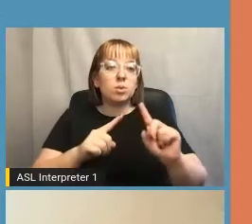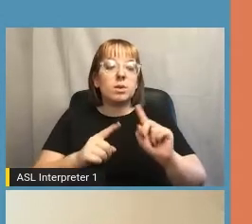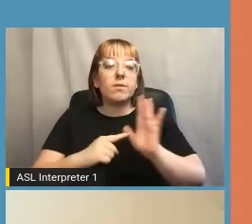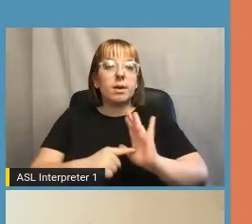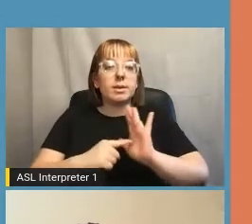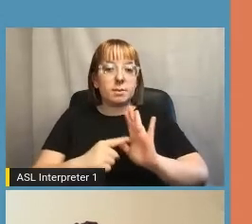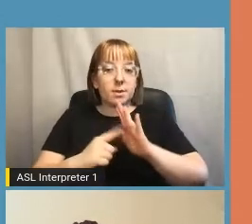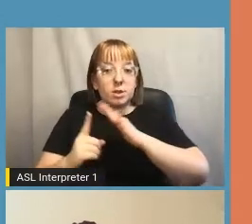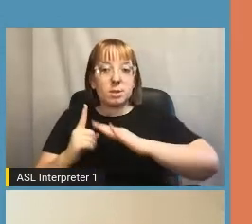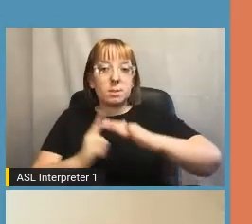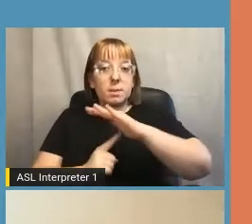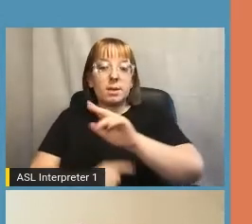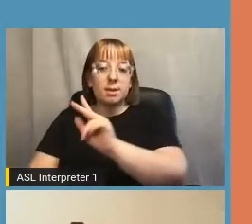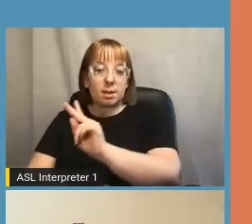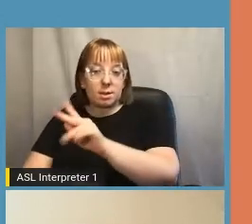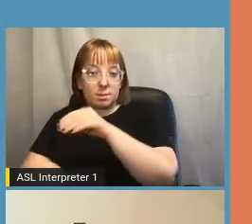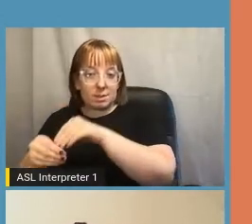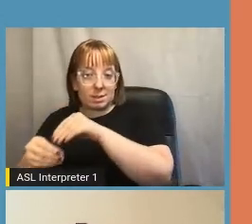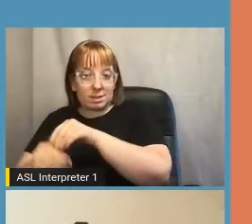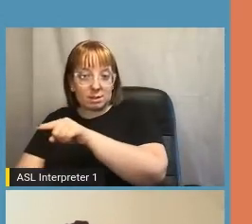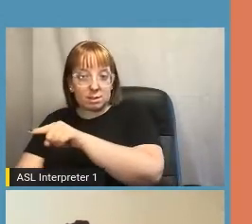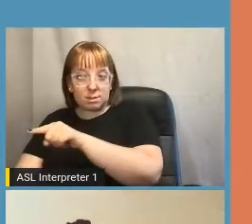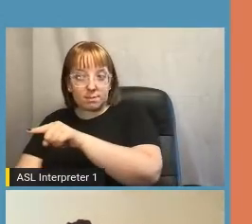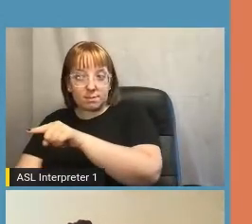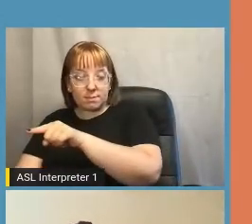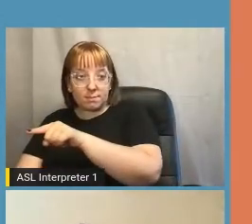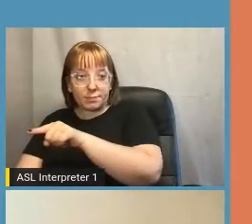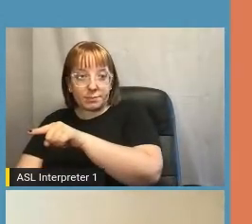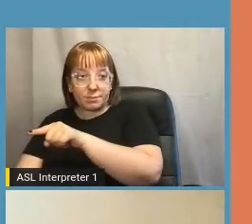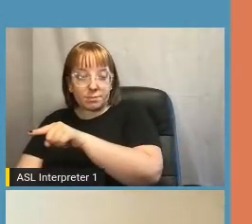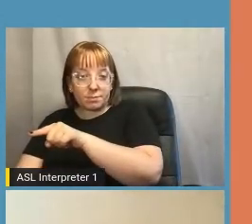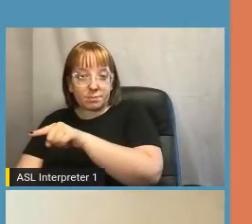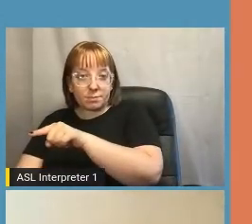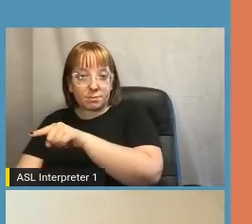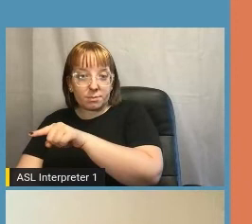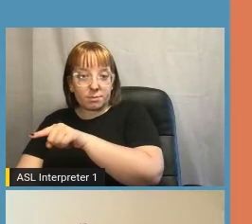in [ __ ] matrix because it was a large class in terms of students but there was a curator